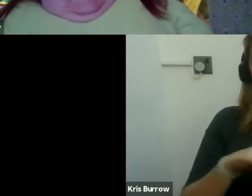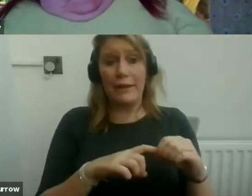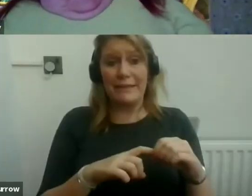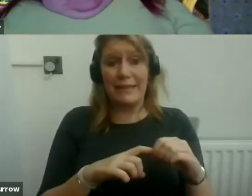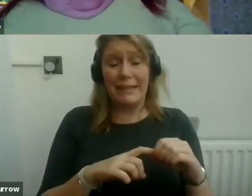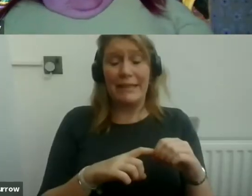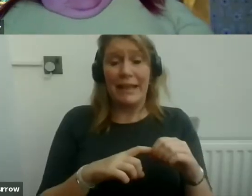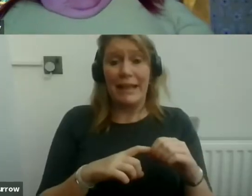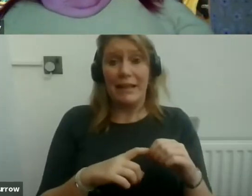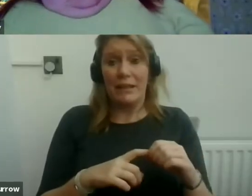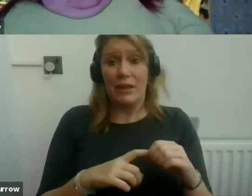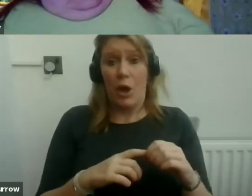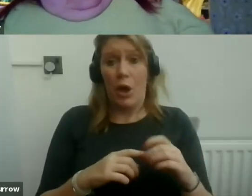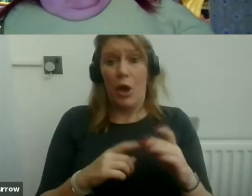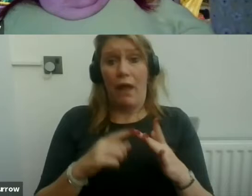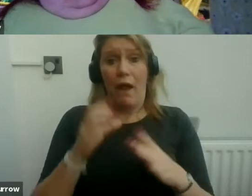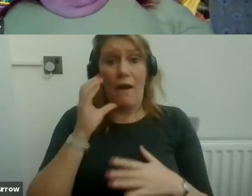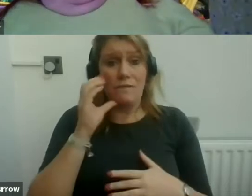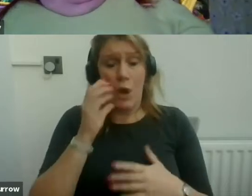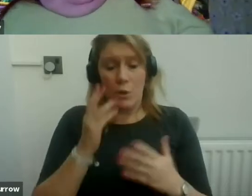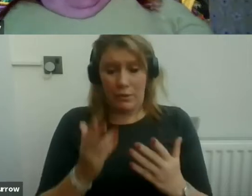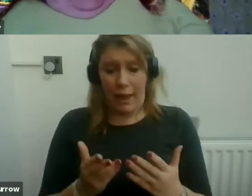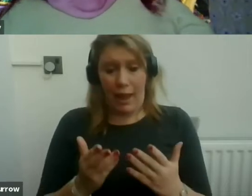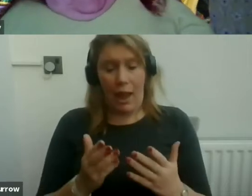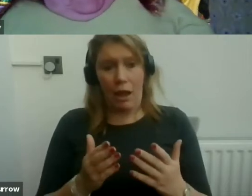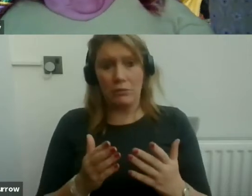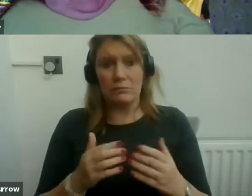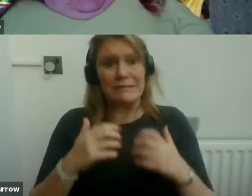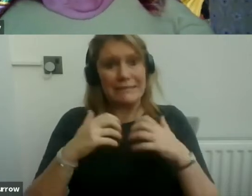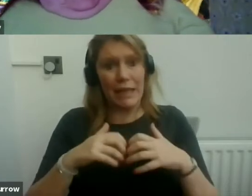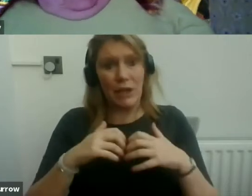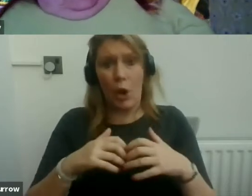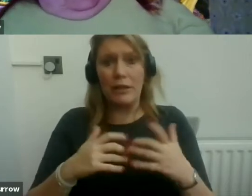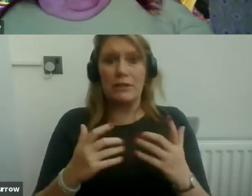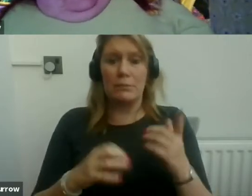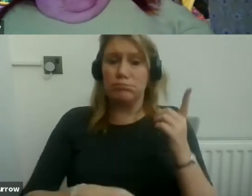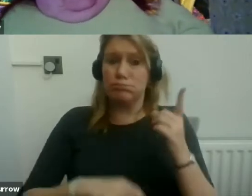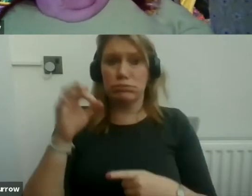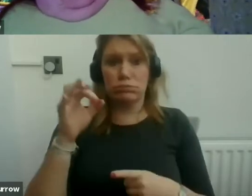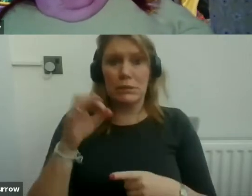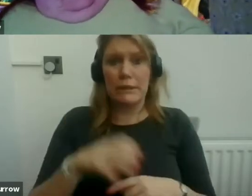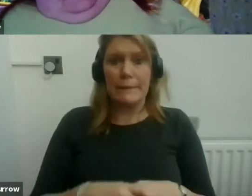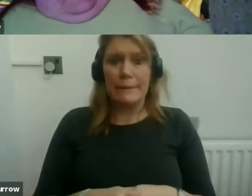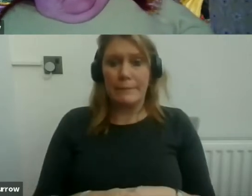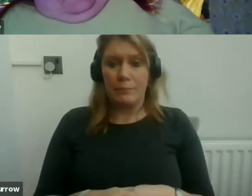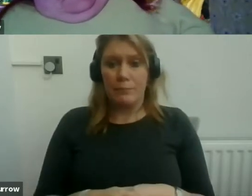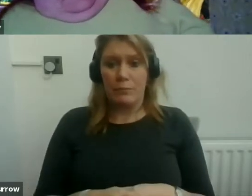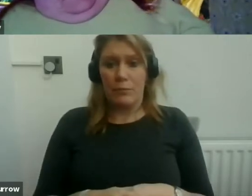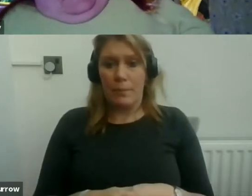that. Yeah I think you are right about that, Mandy. Technology is such with phones and cameras, we were just really